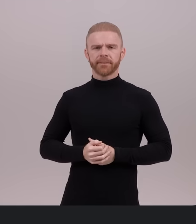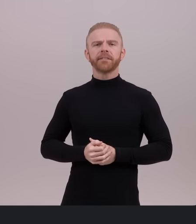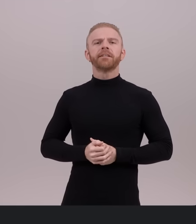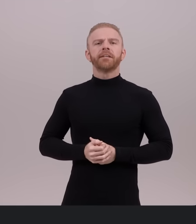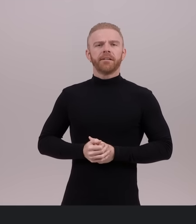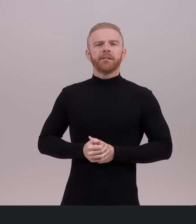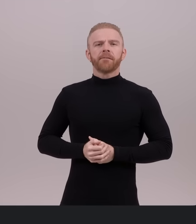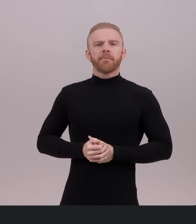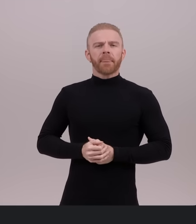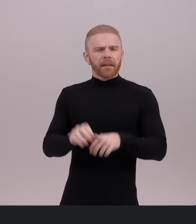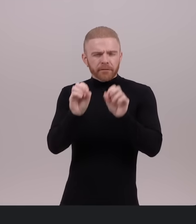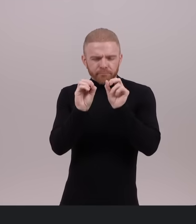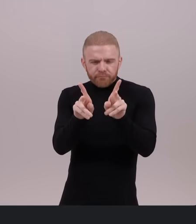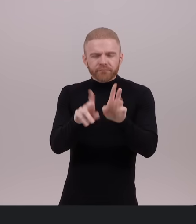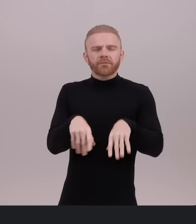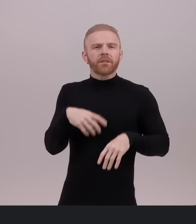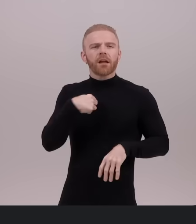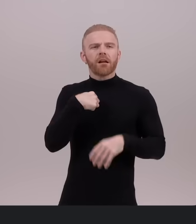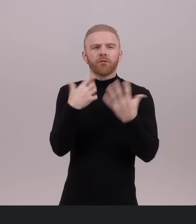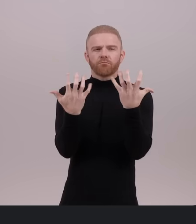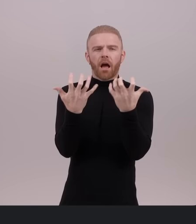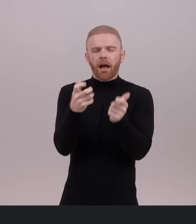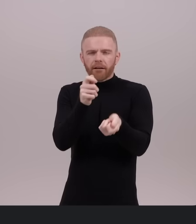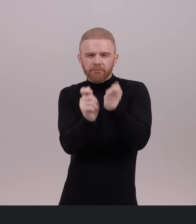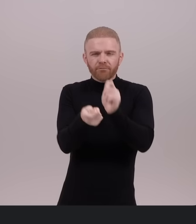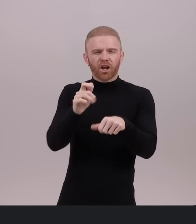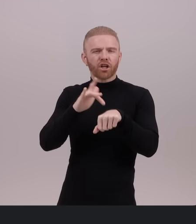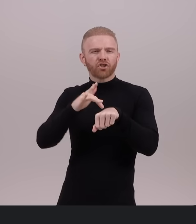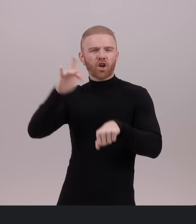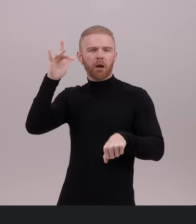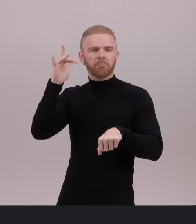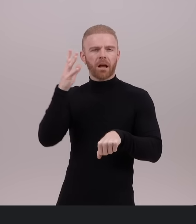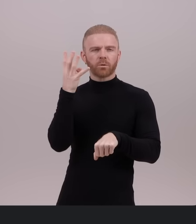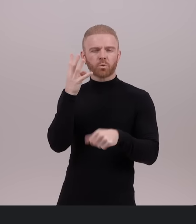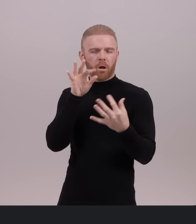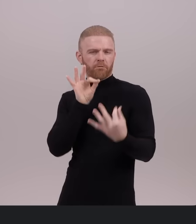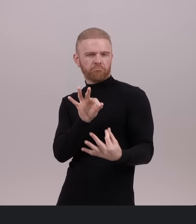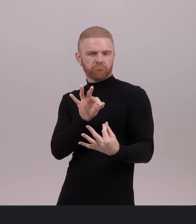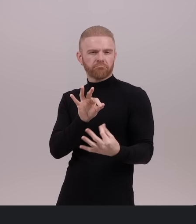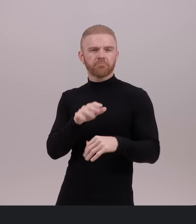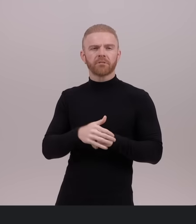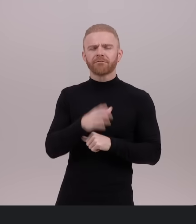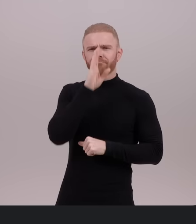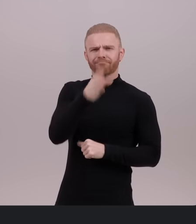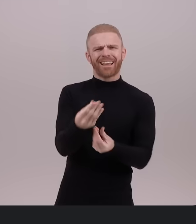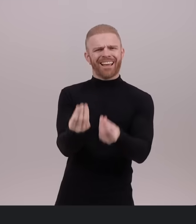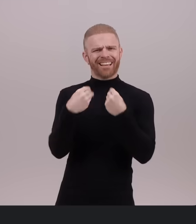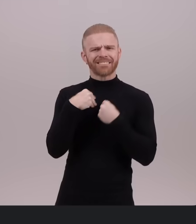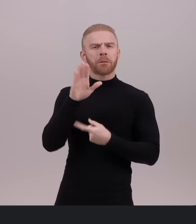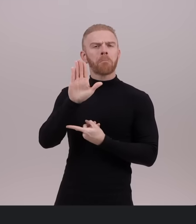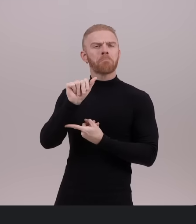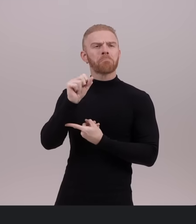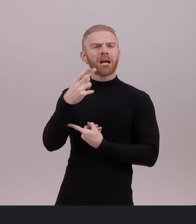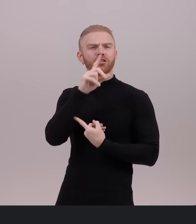Okay. So I want to fine-tune Gemma 4 to directly give me a bash command response with no additional fluff so I